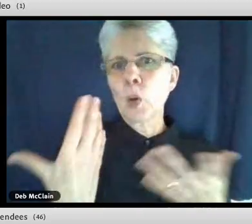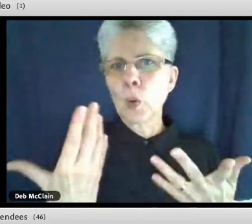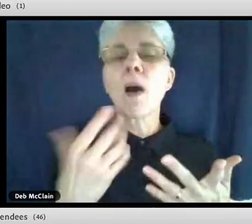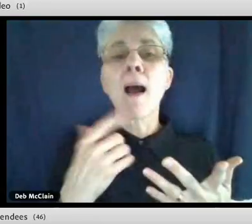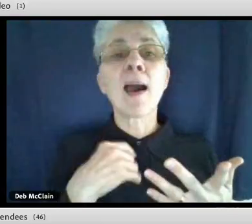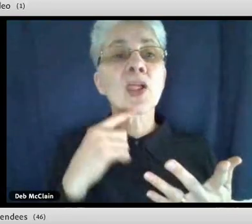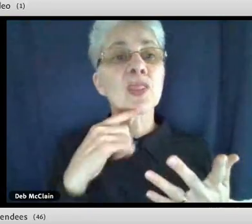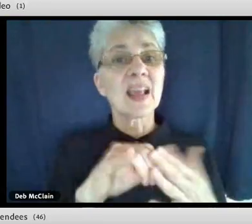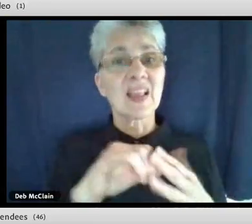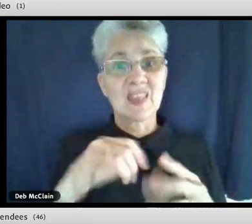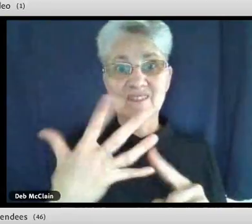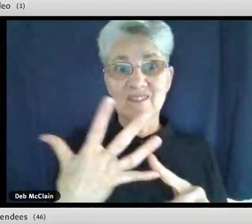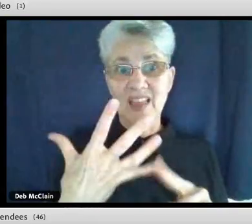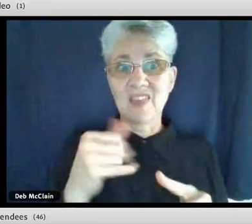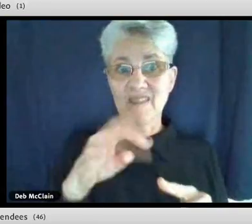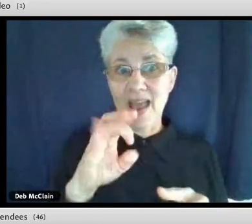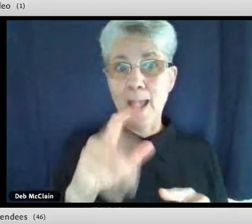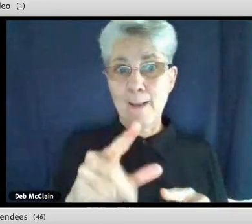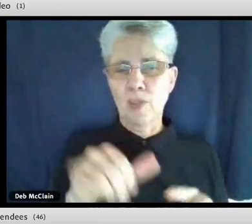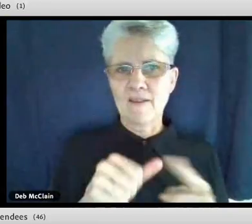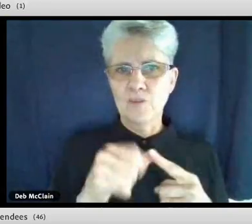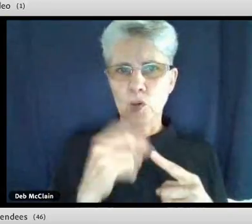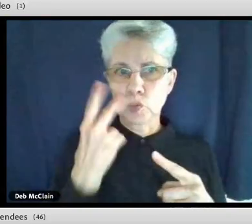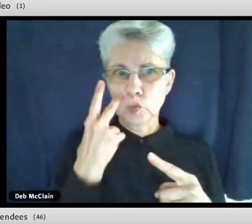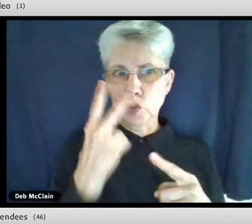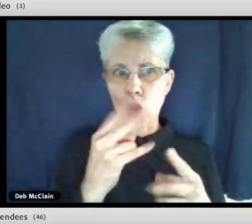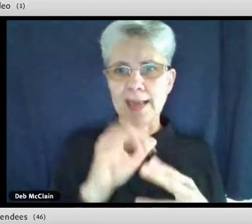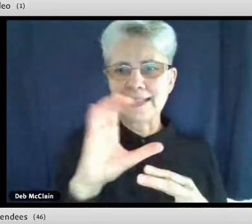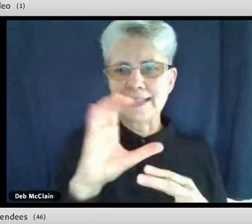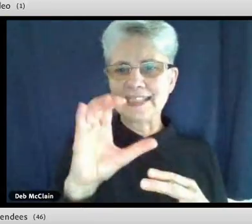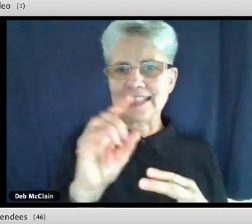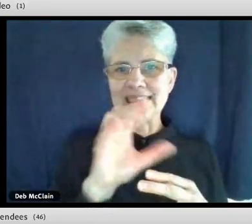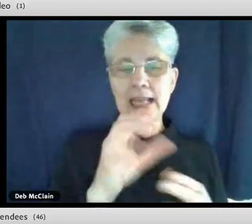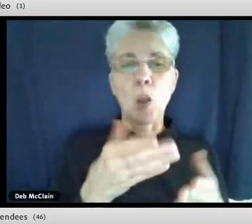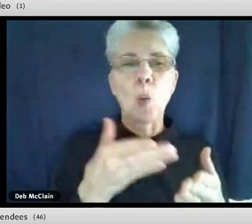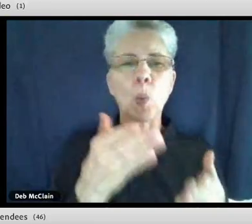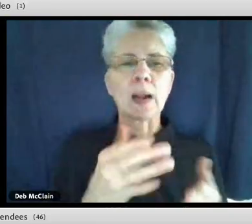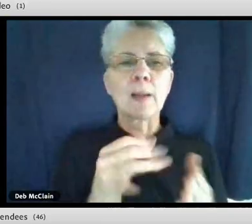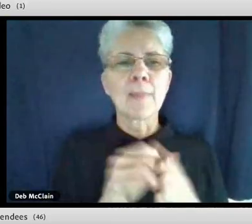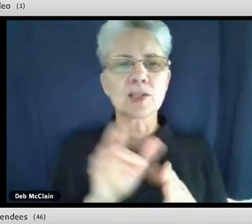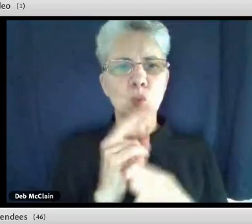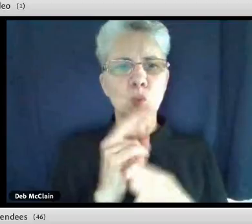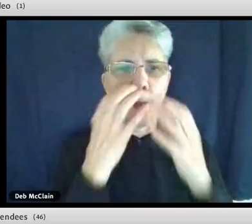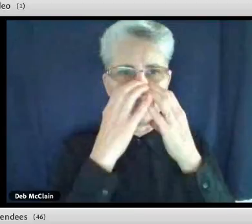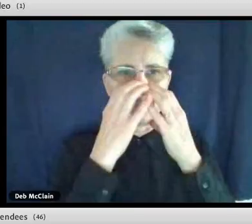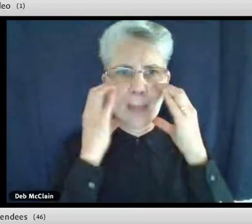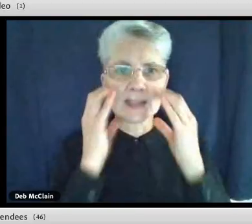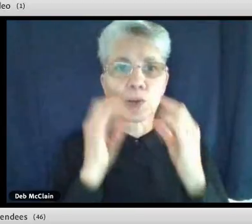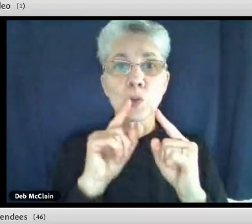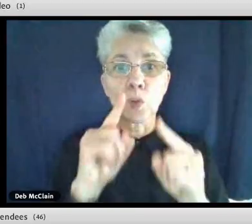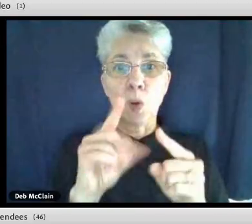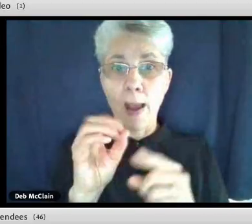I think the 5th of April is when I first saw that the CDC was recommending that you wear a mask when you go out,